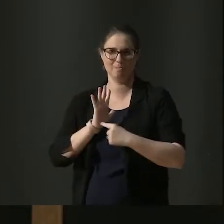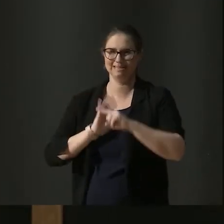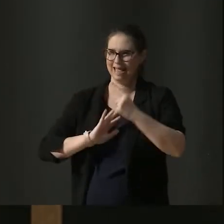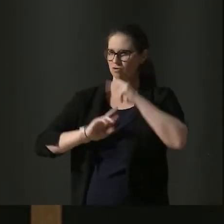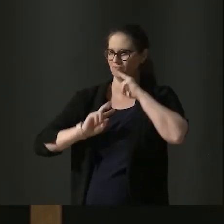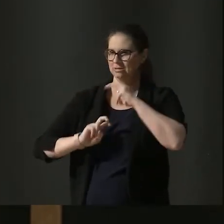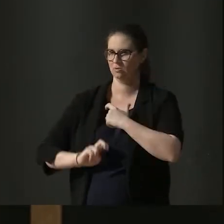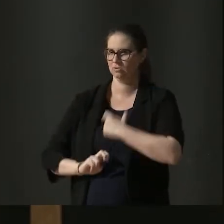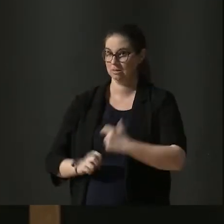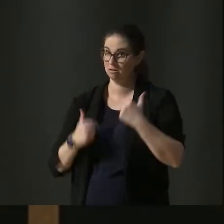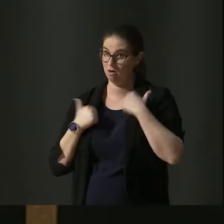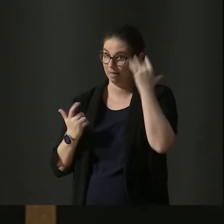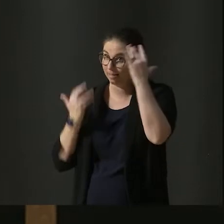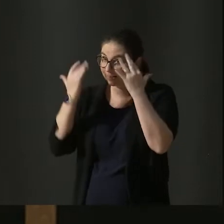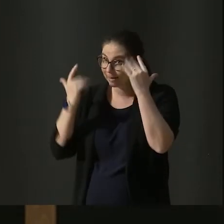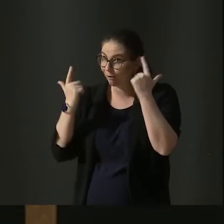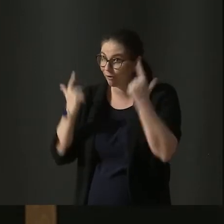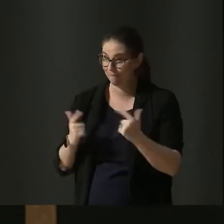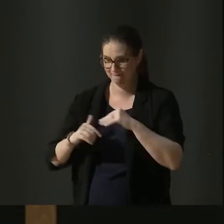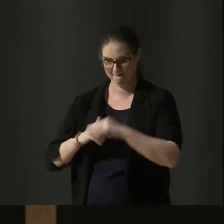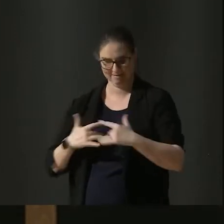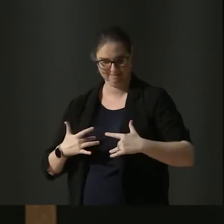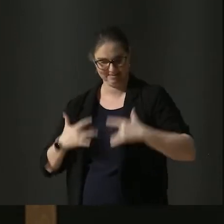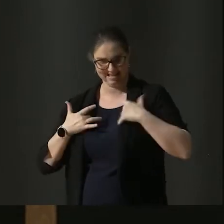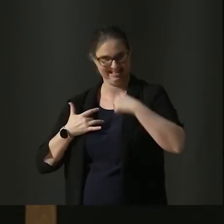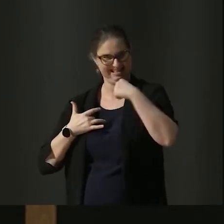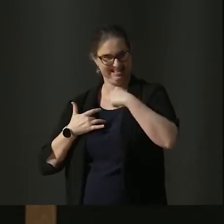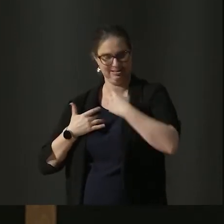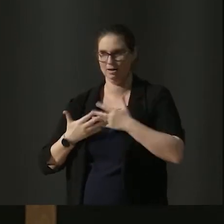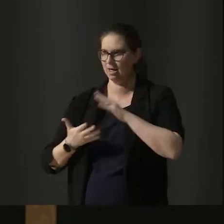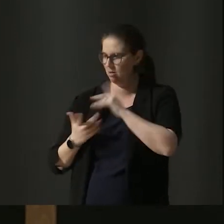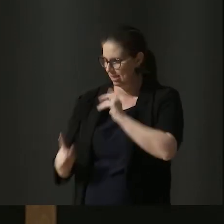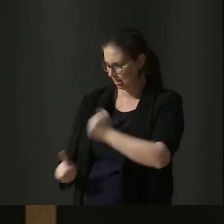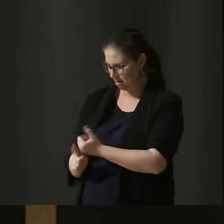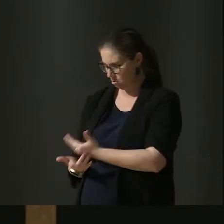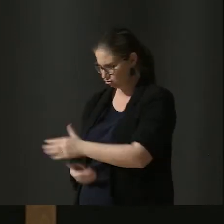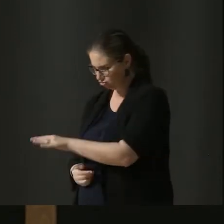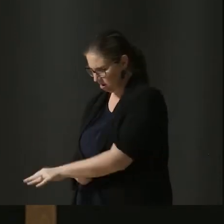I think a lot about how feelings impact a child's play and learning.